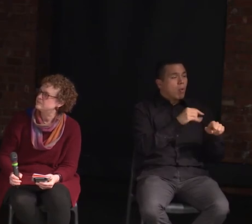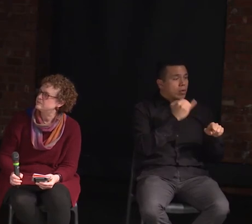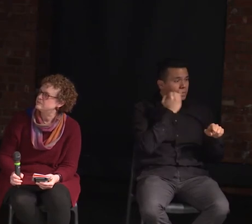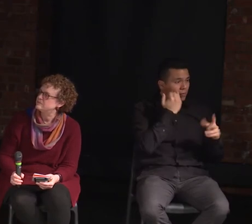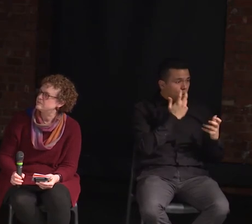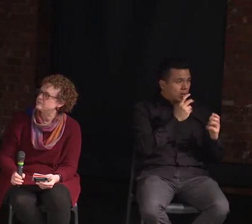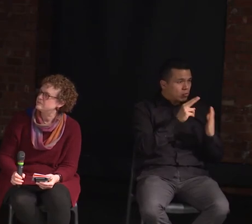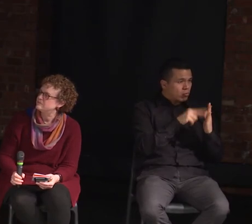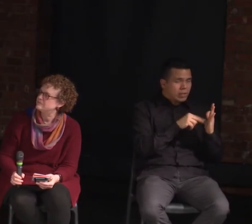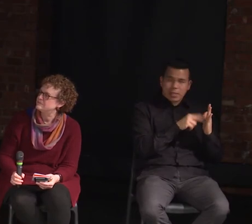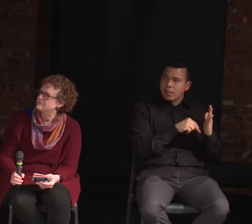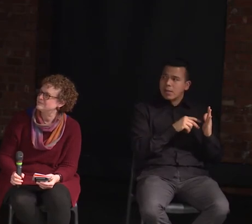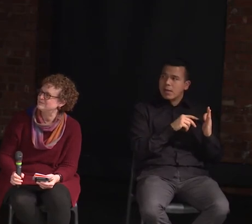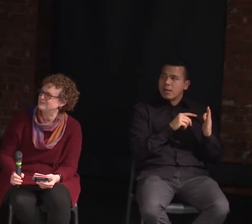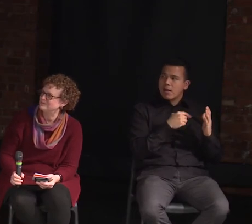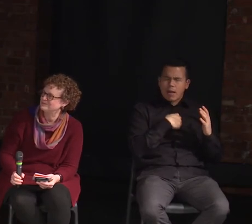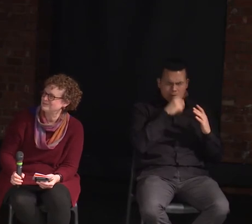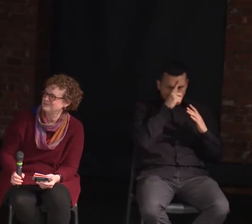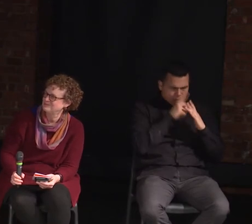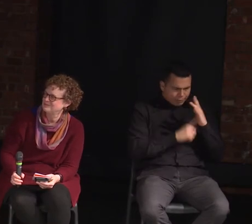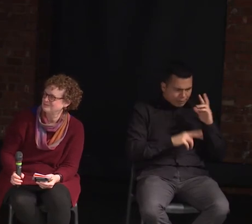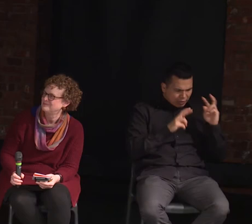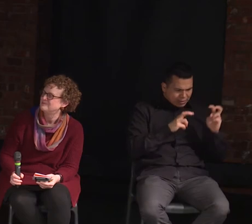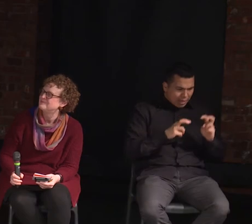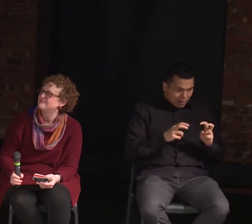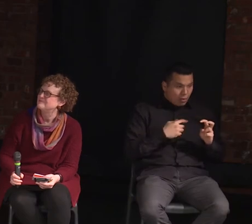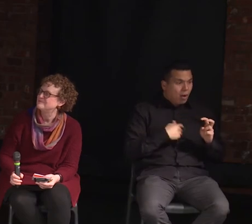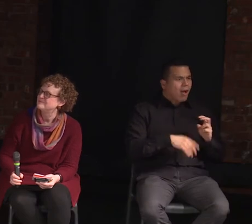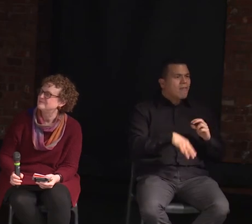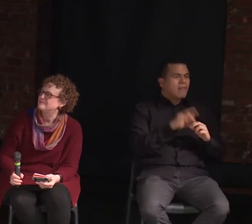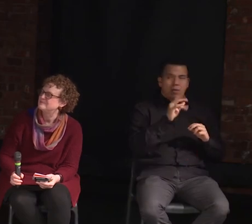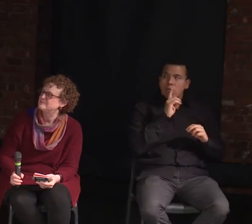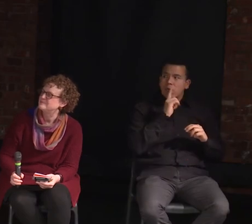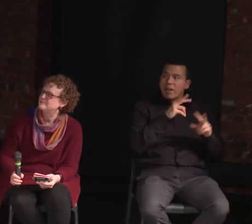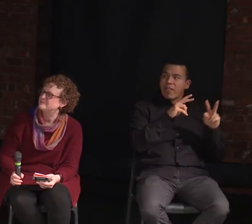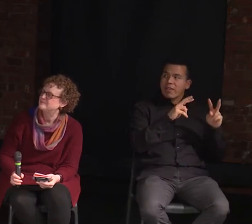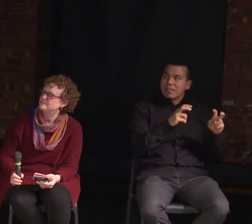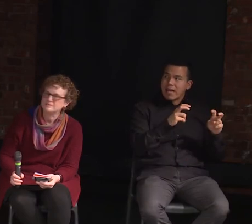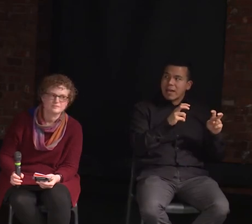remember it, that's why I'm actually looking at it on my phone because it's really long.